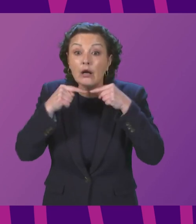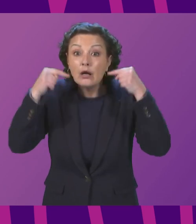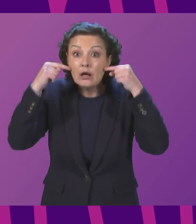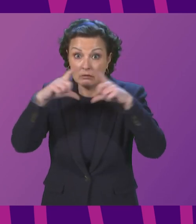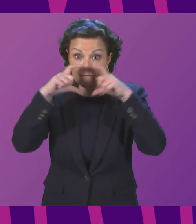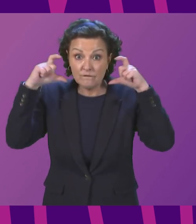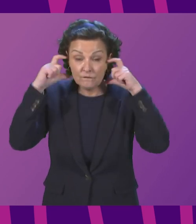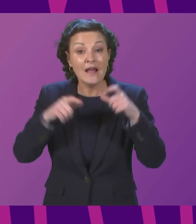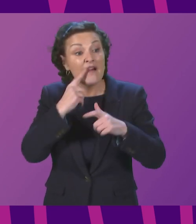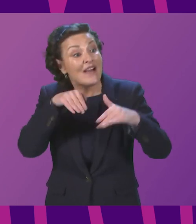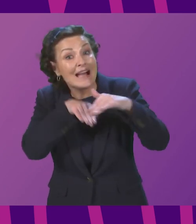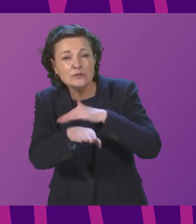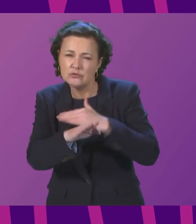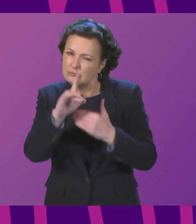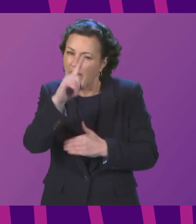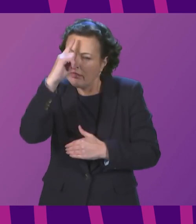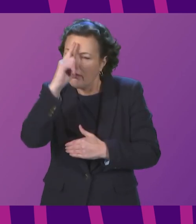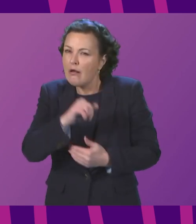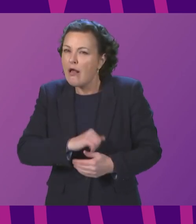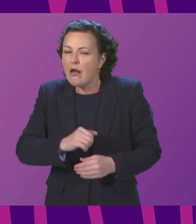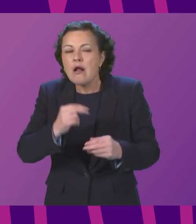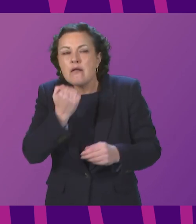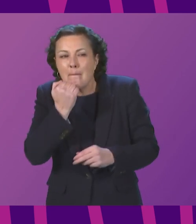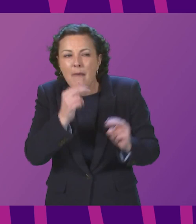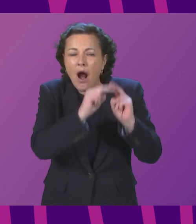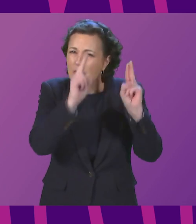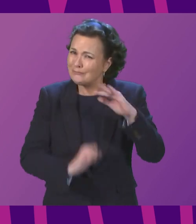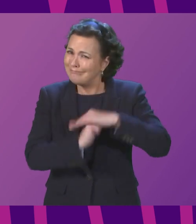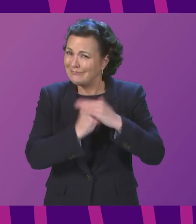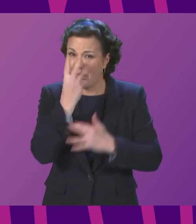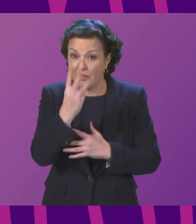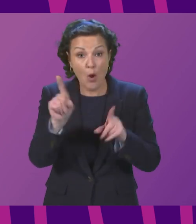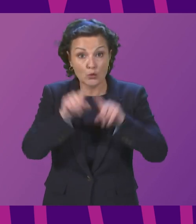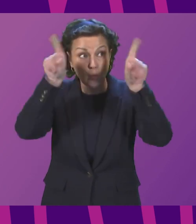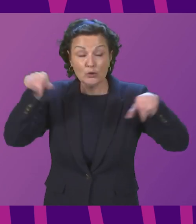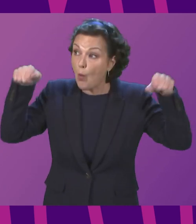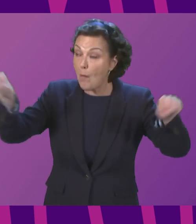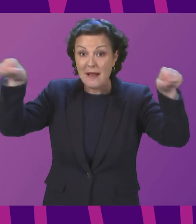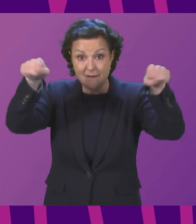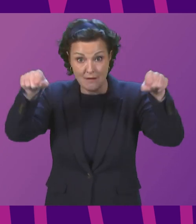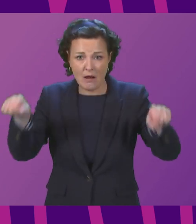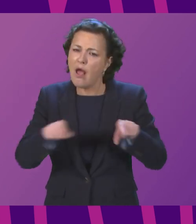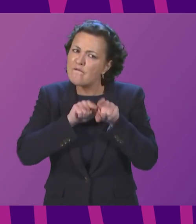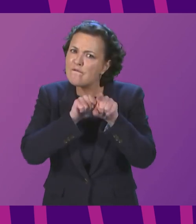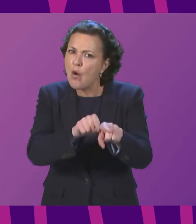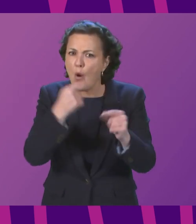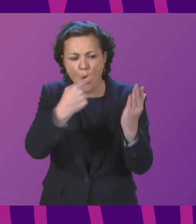meeting indoors, limit the number of households in your group to three at most and keep windows open. Follow all advice on hygiene.